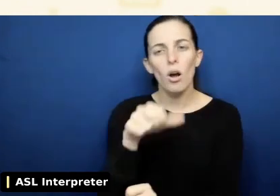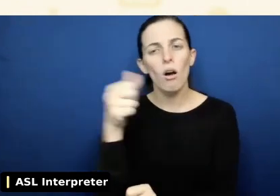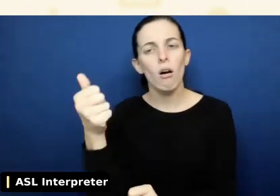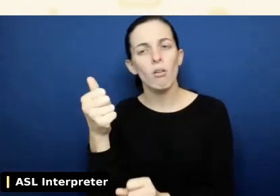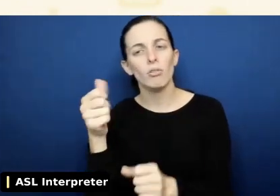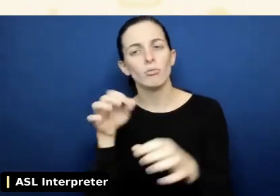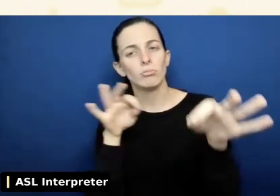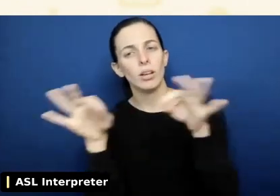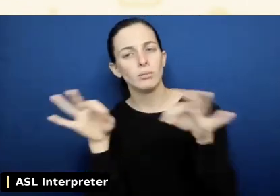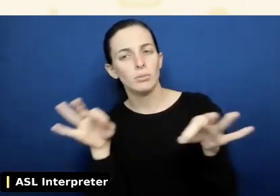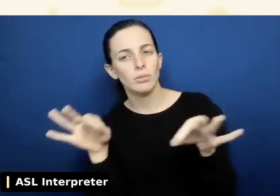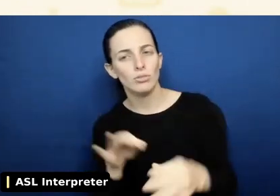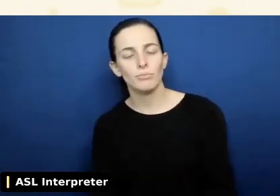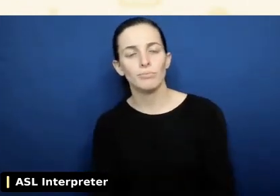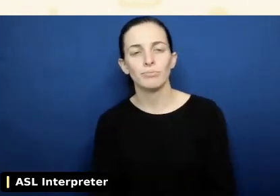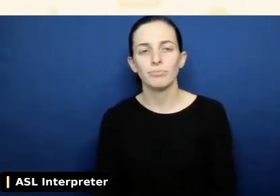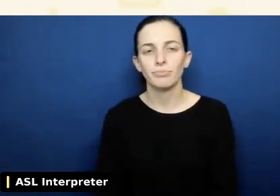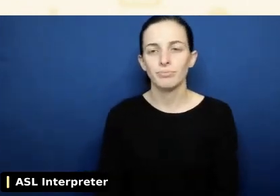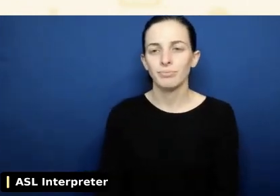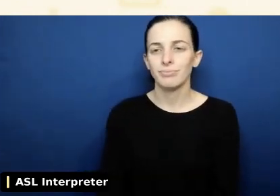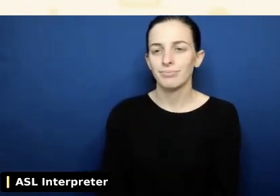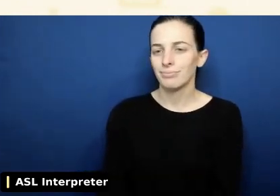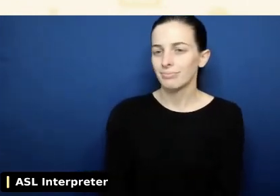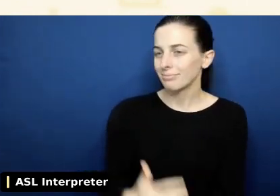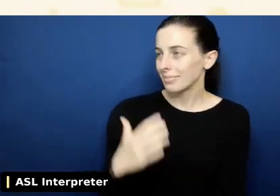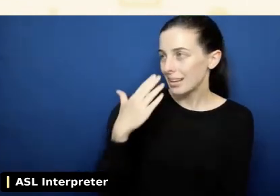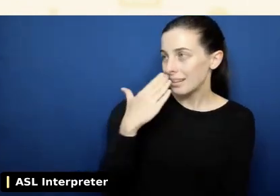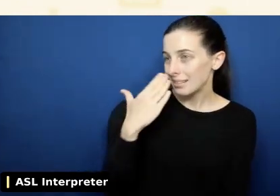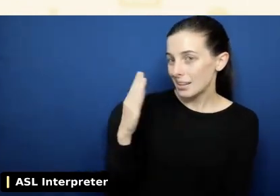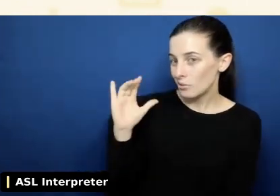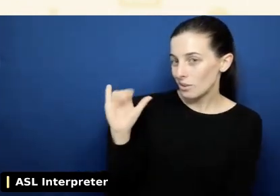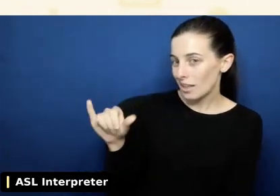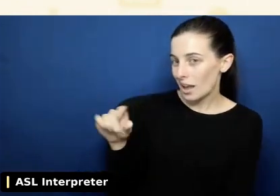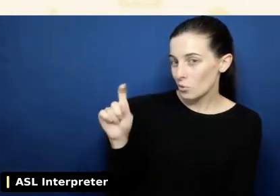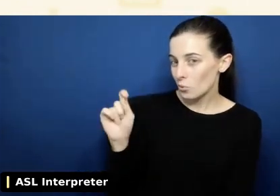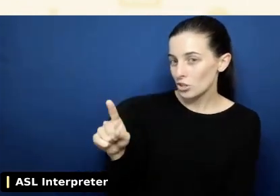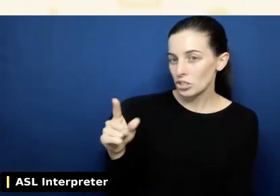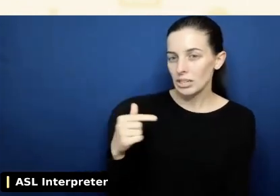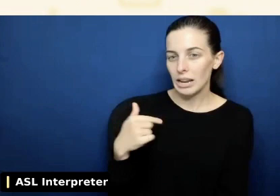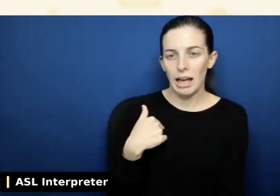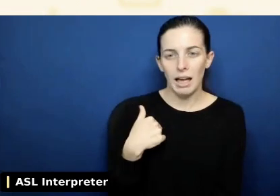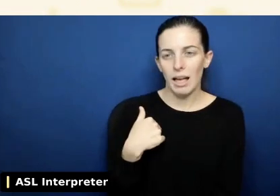Thank you for this question. I'm not a research expert in that,